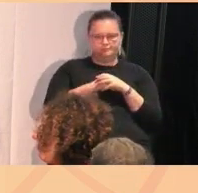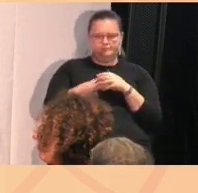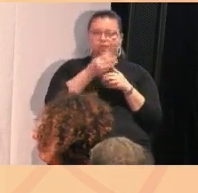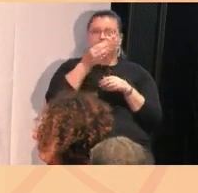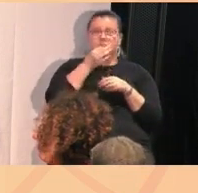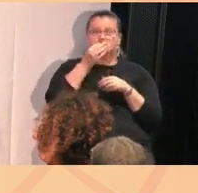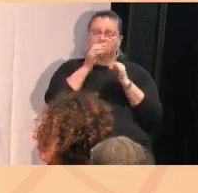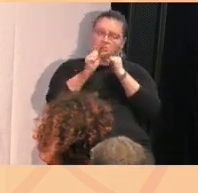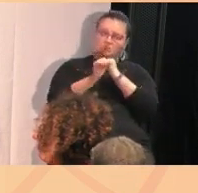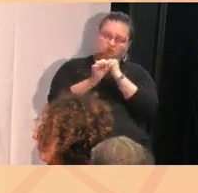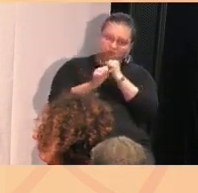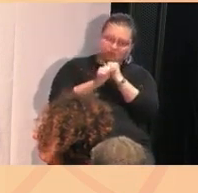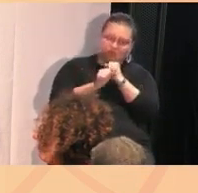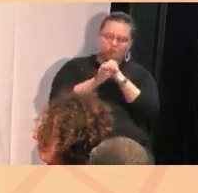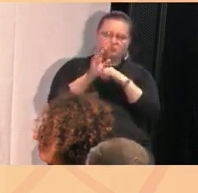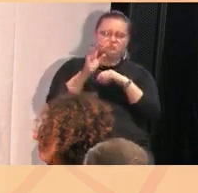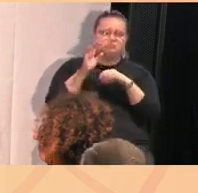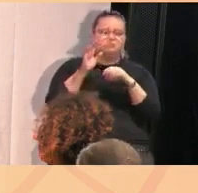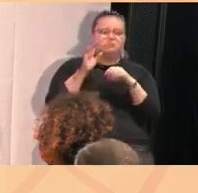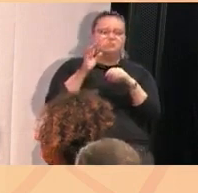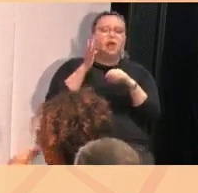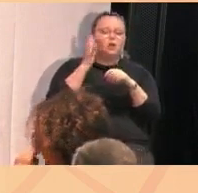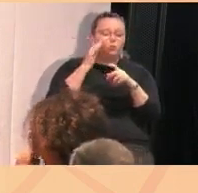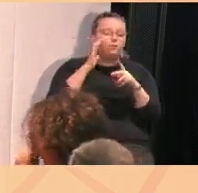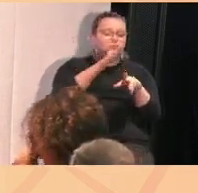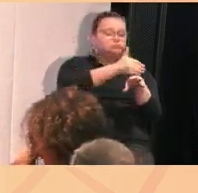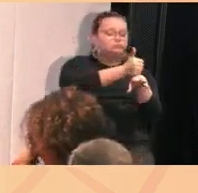a grand silence unless there's a review perhaps.